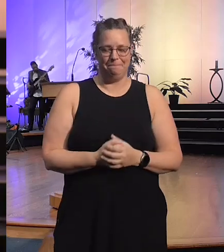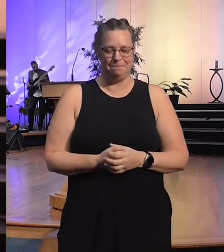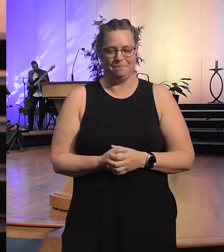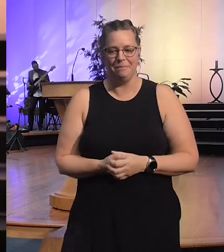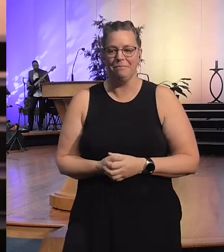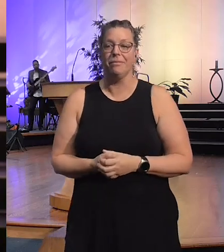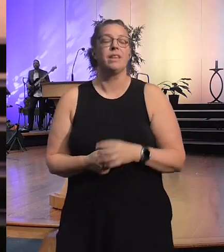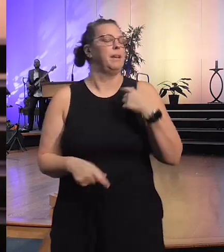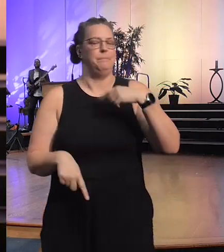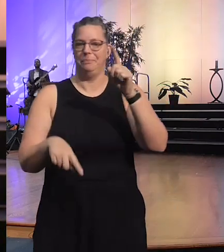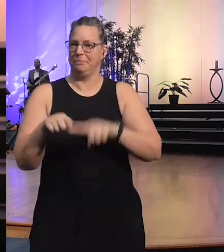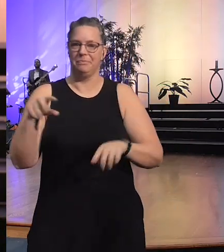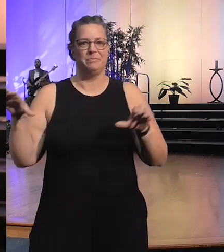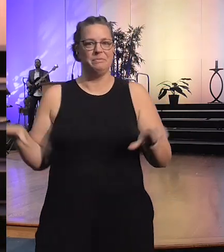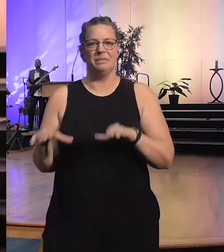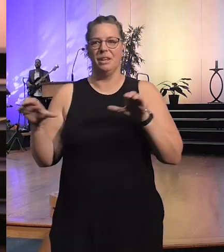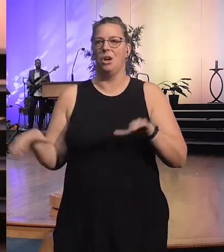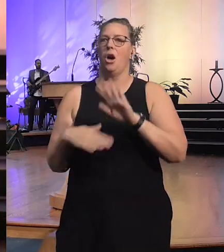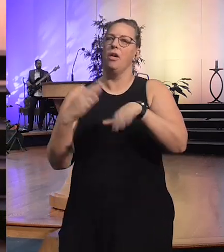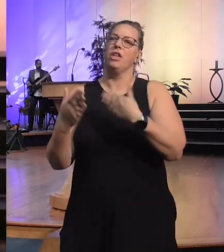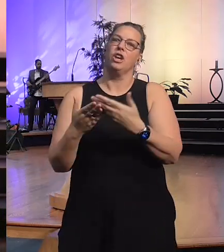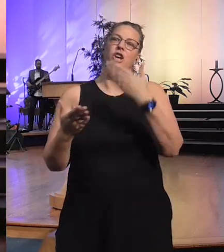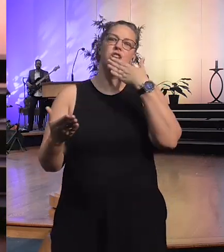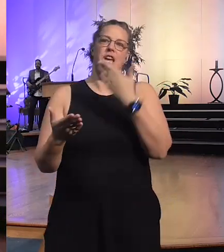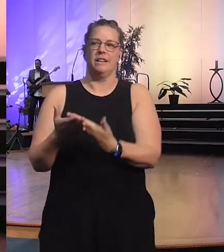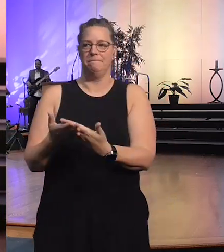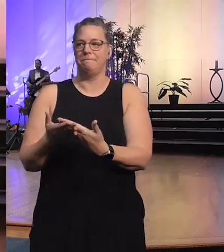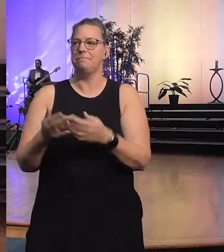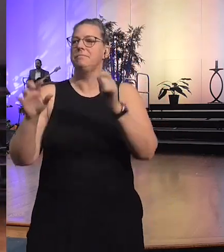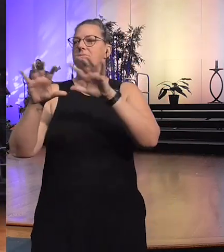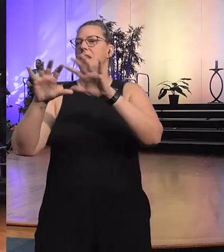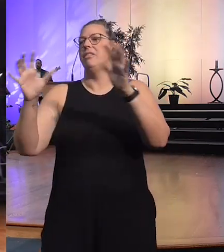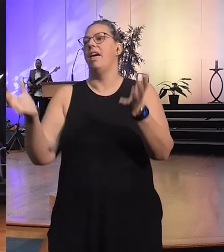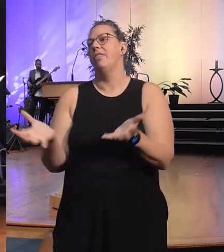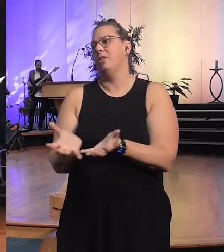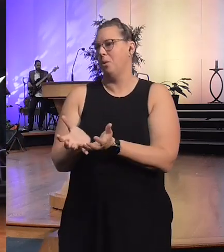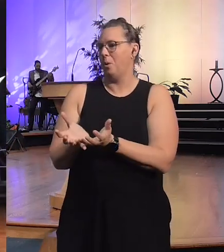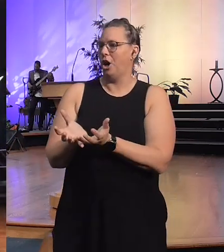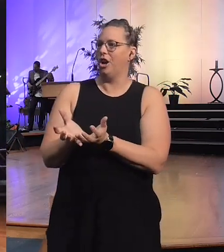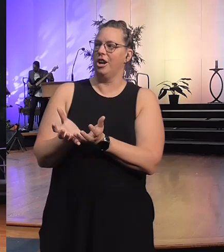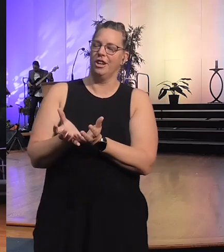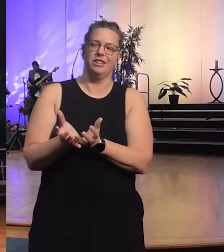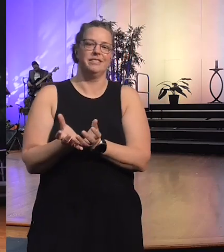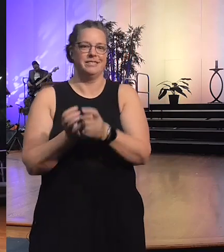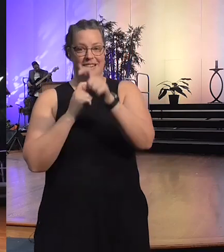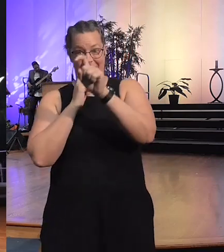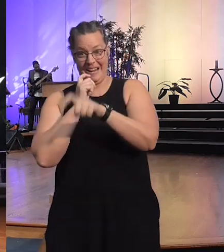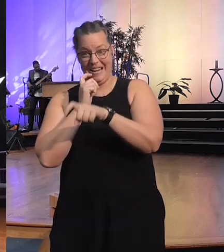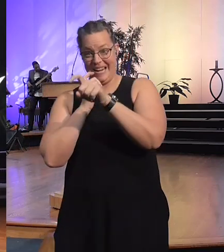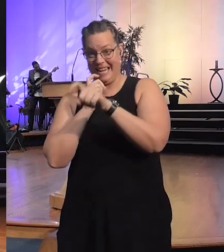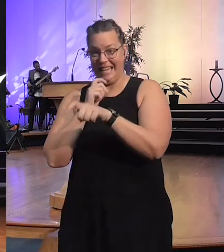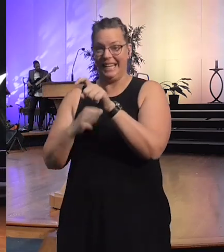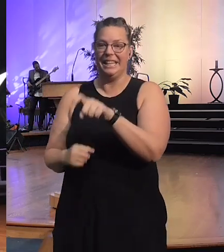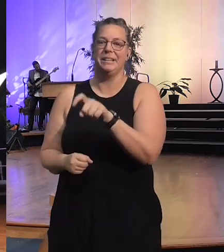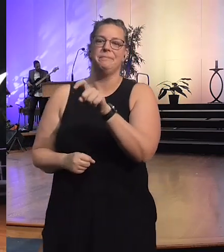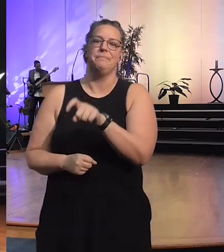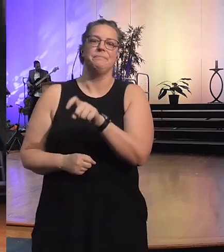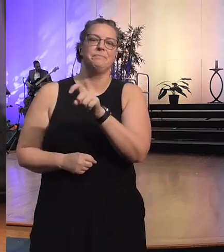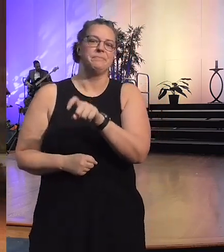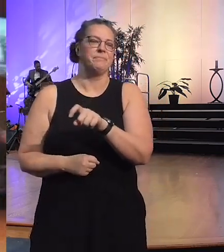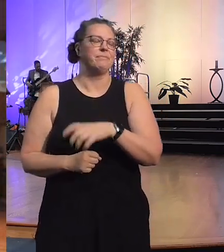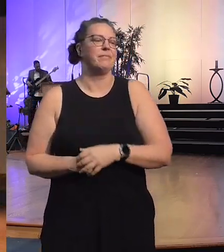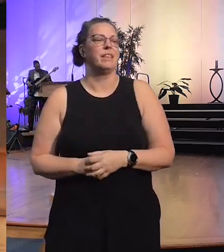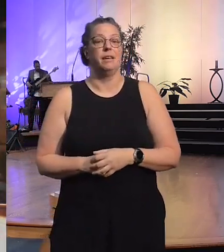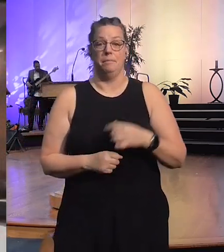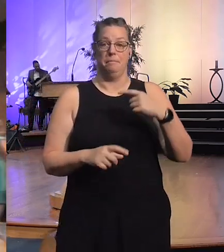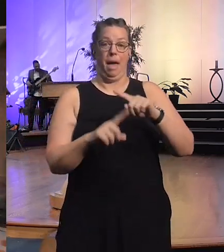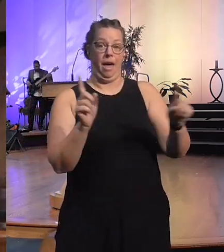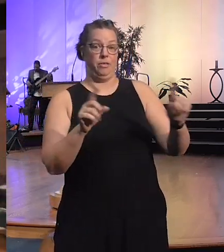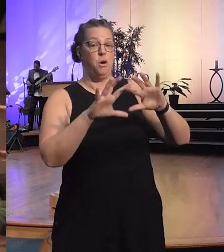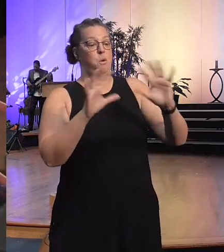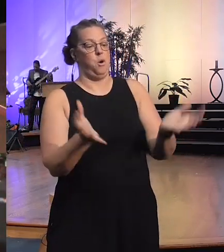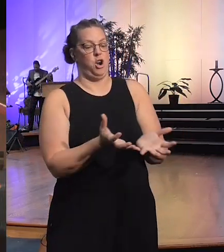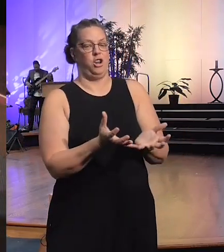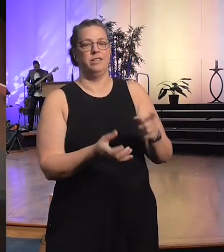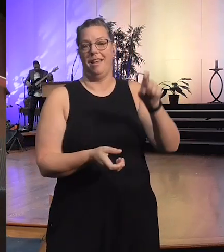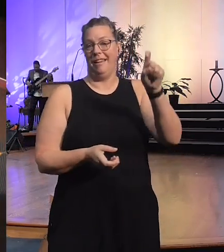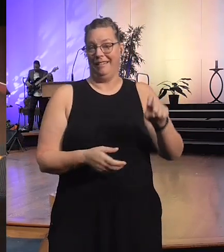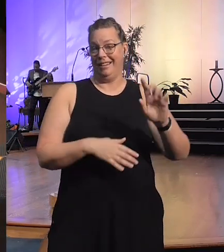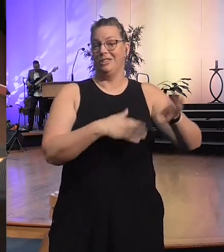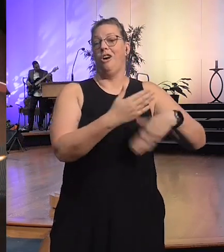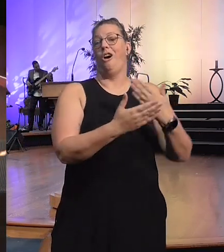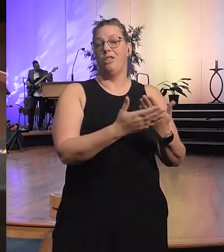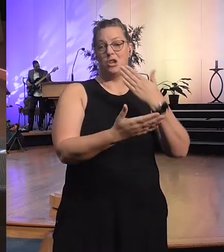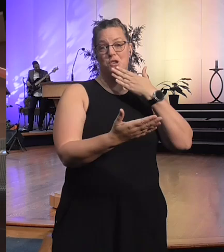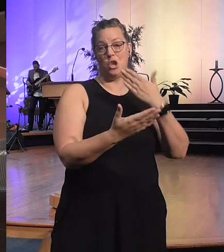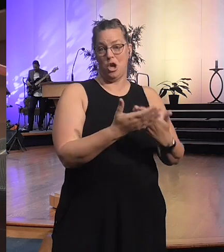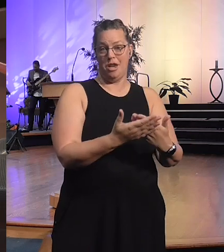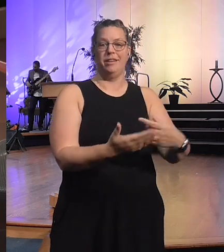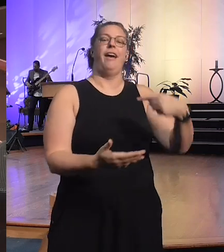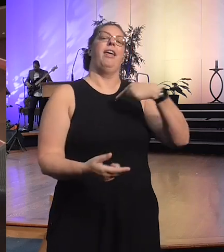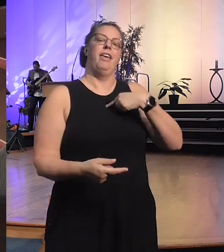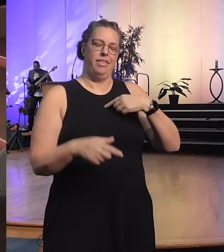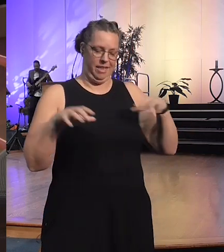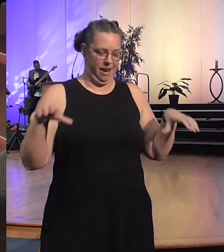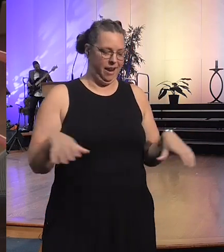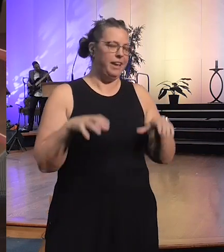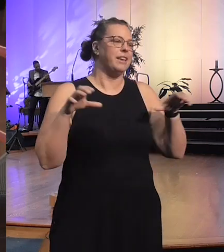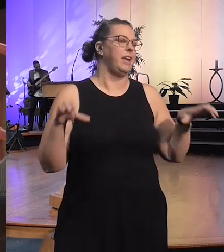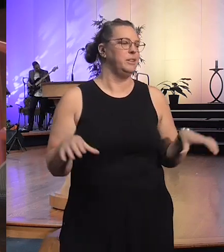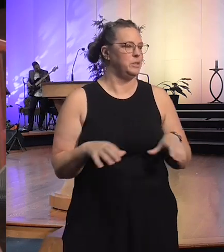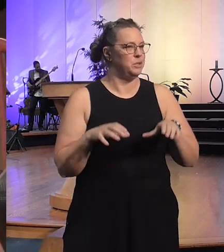I canot do all good the world needs but the world needs all the good that I can